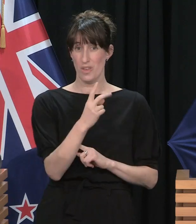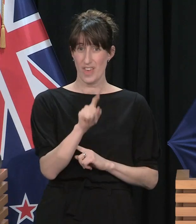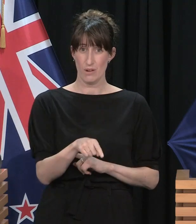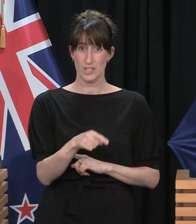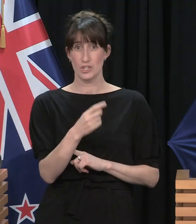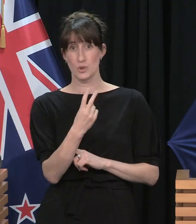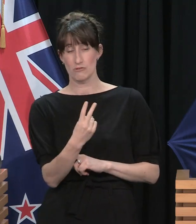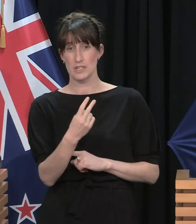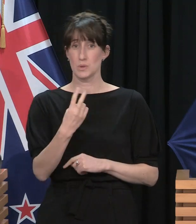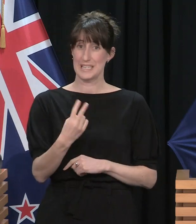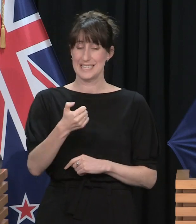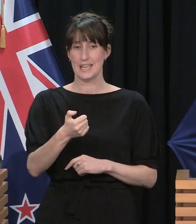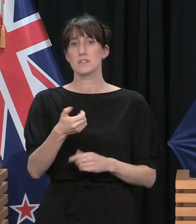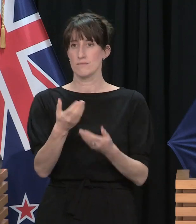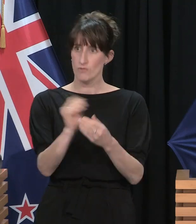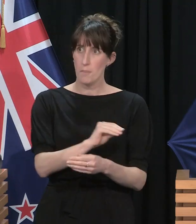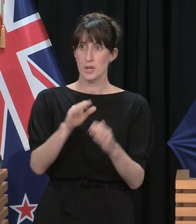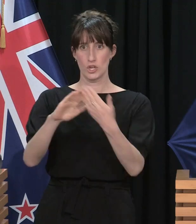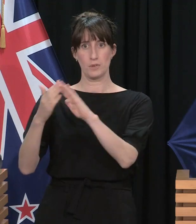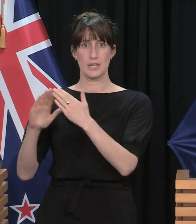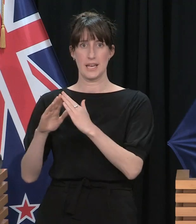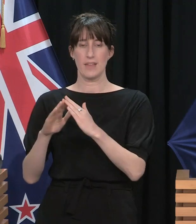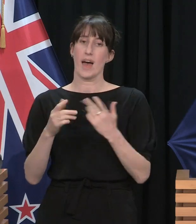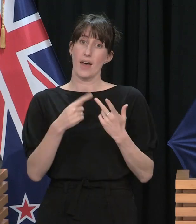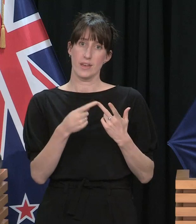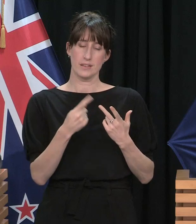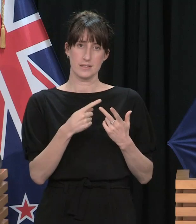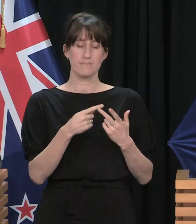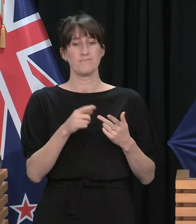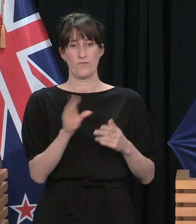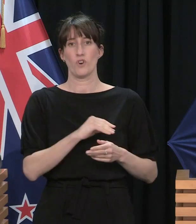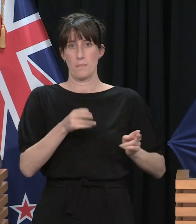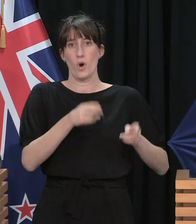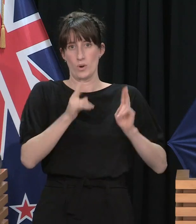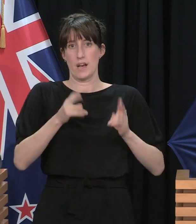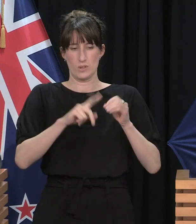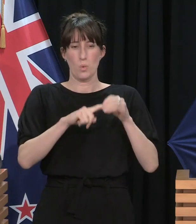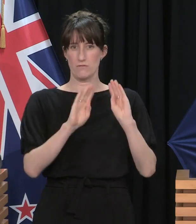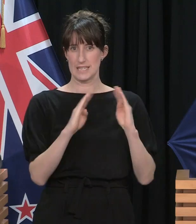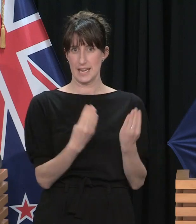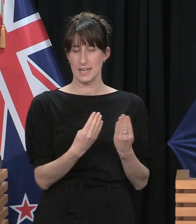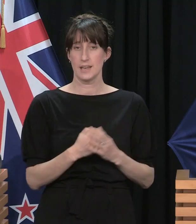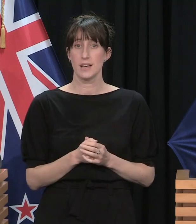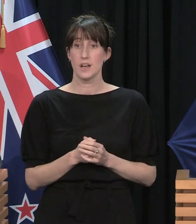laboratories completed 2,523 tests, of which the vast majority - 2,226 - were in the